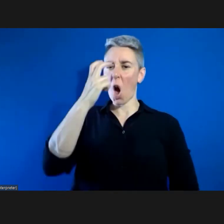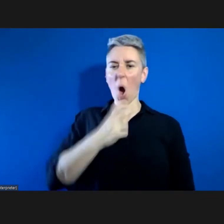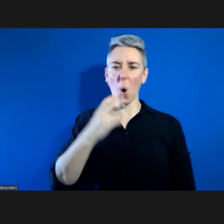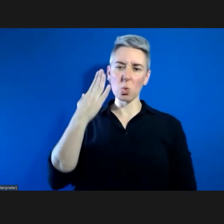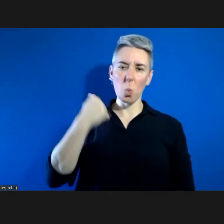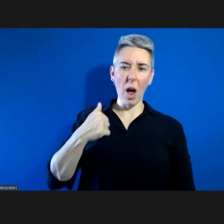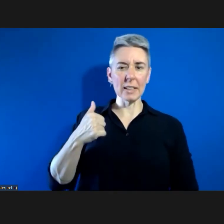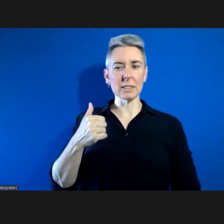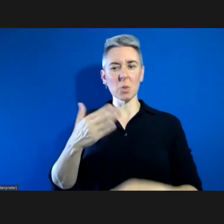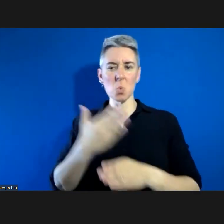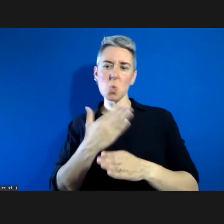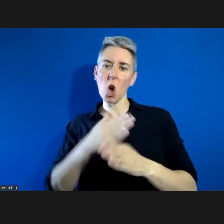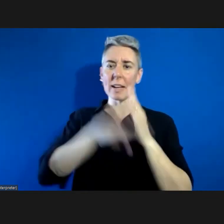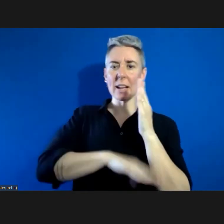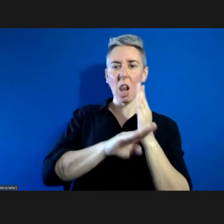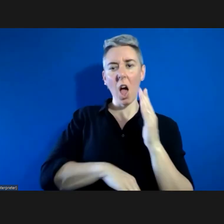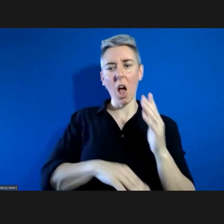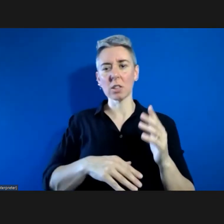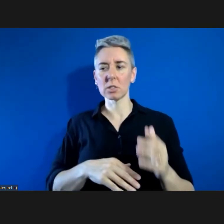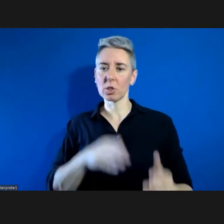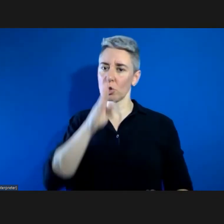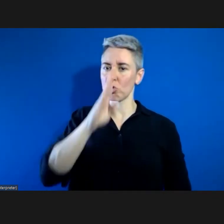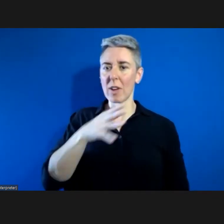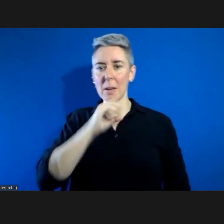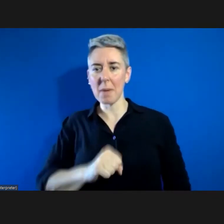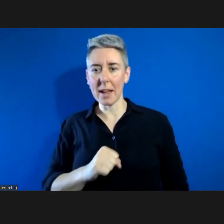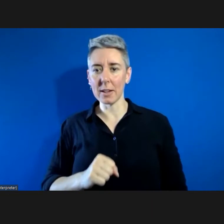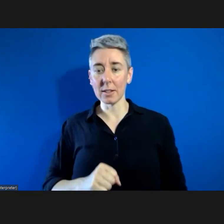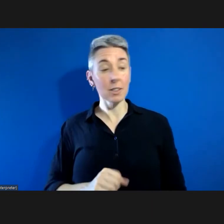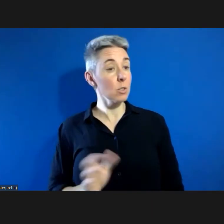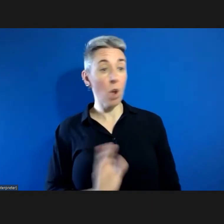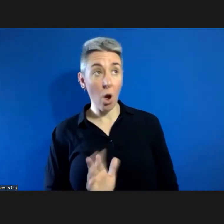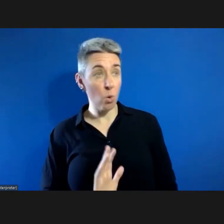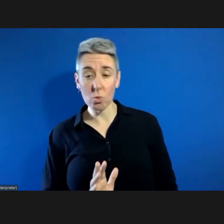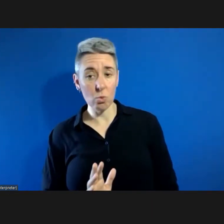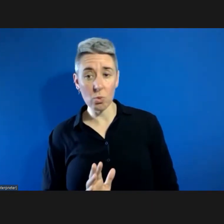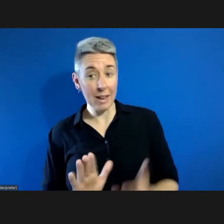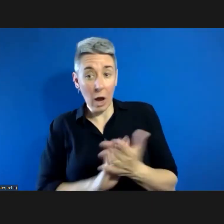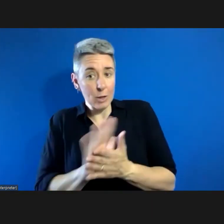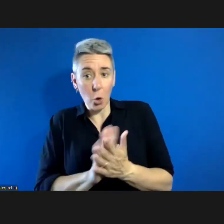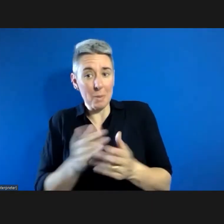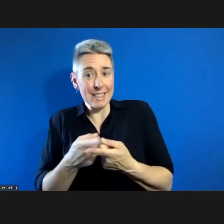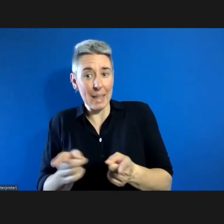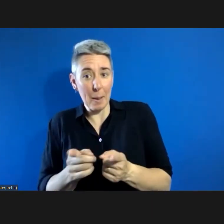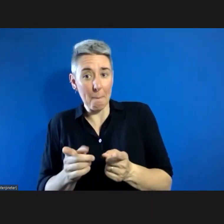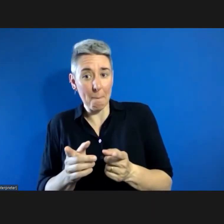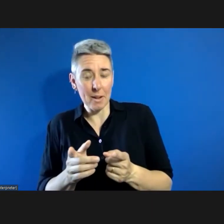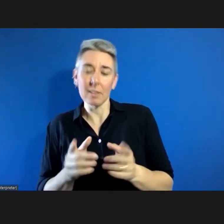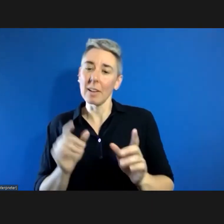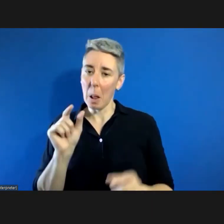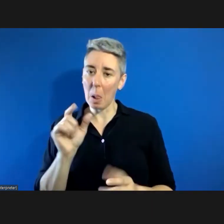working class heterosexual men. I don't. As controversial as this may sound,